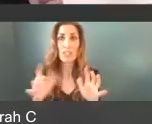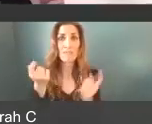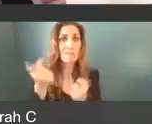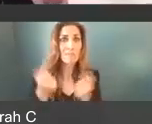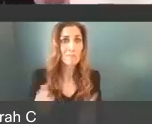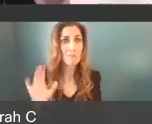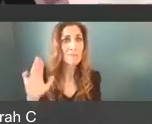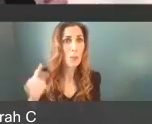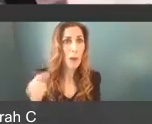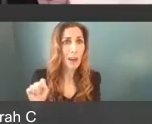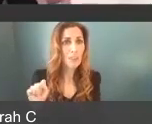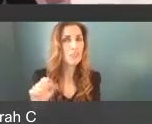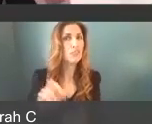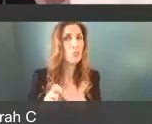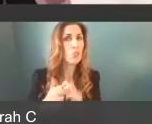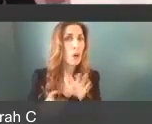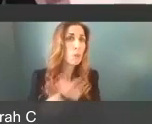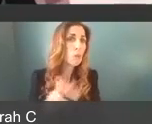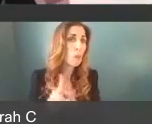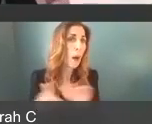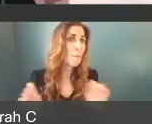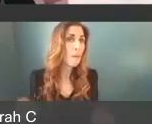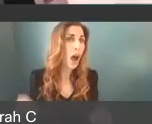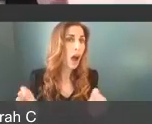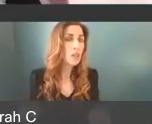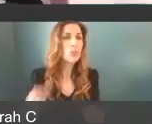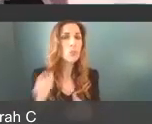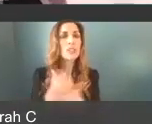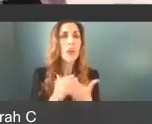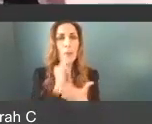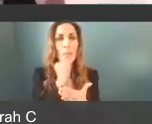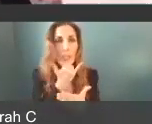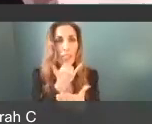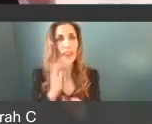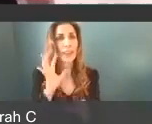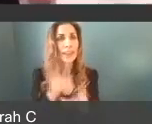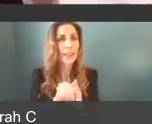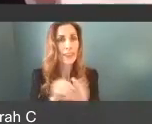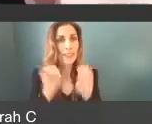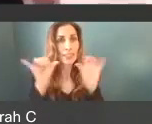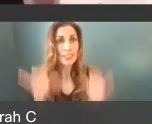possible that there might be some glitches in it and if anyone has any problems I want to